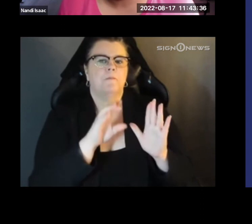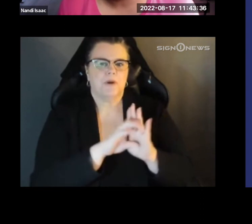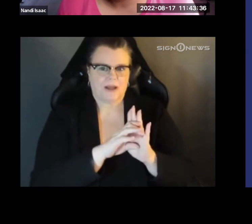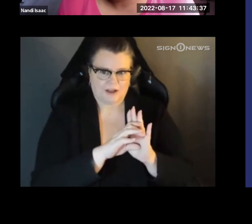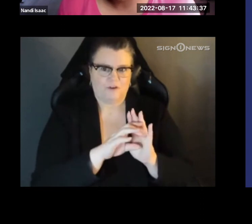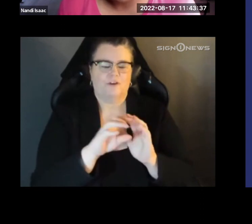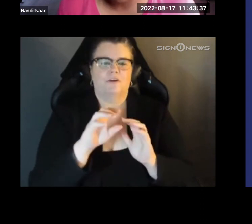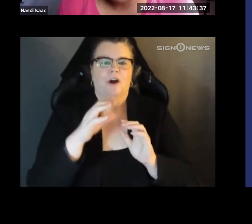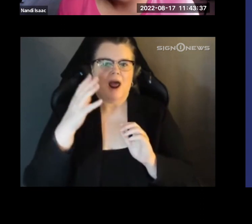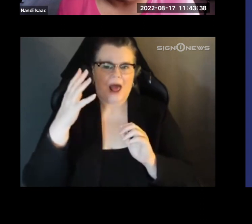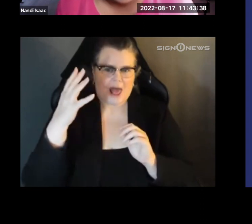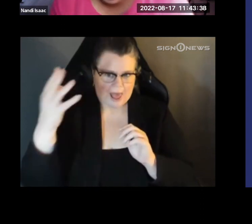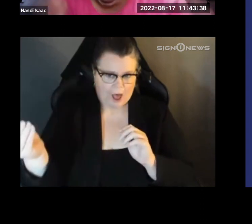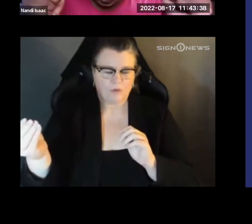yay